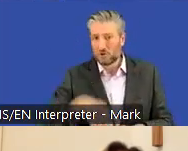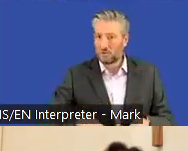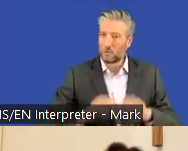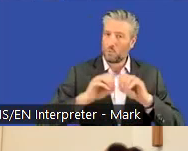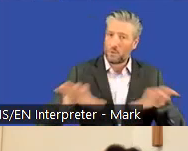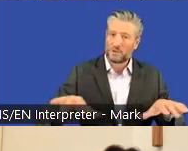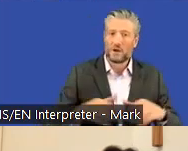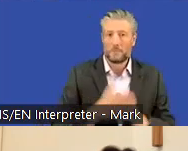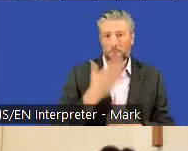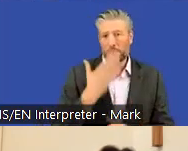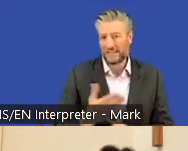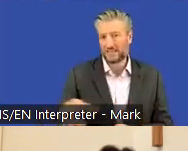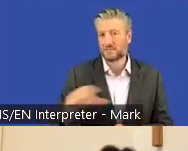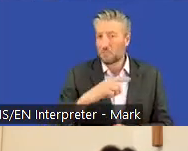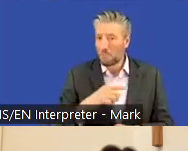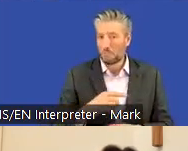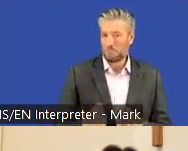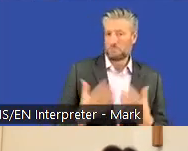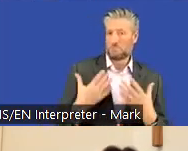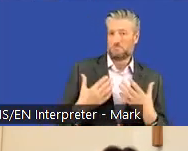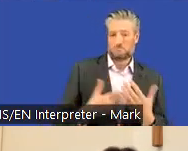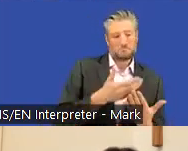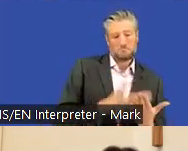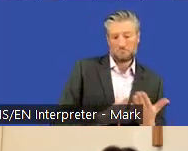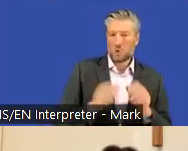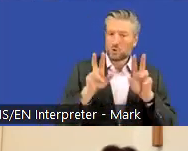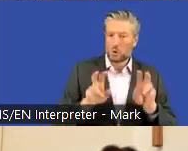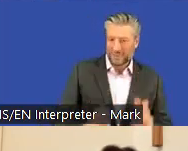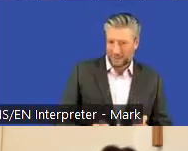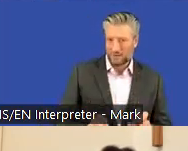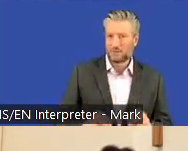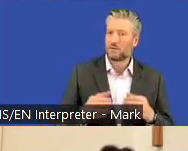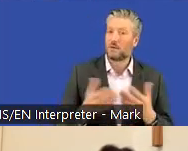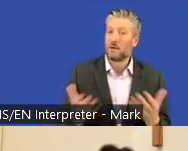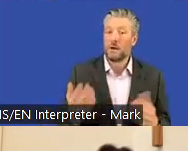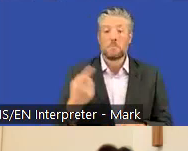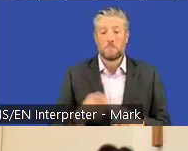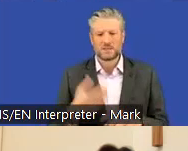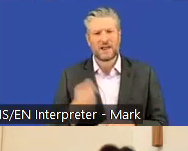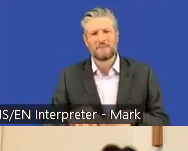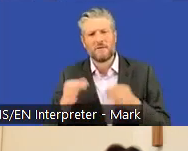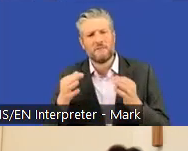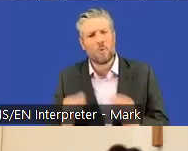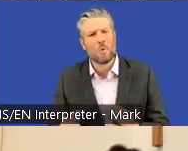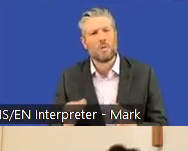to reach out. Also, we do have a more formal call for webinars this whole week.